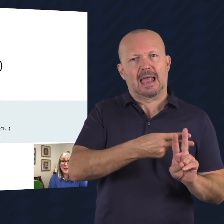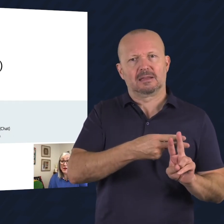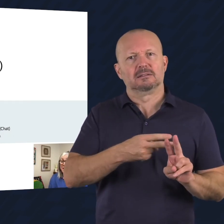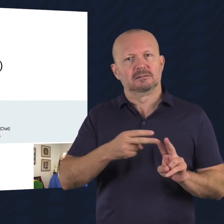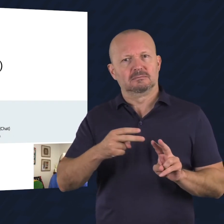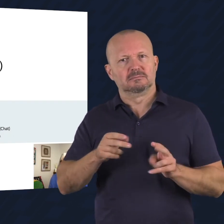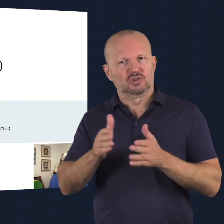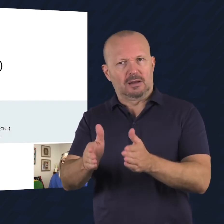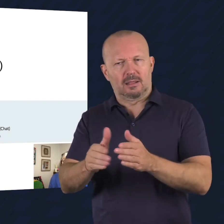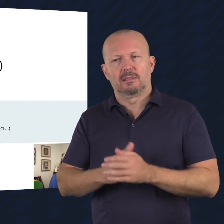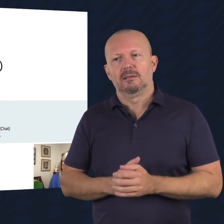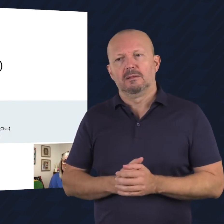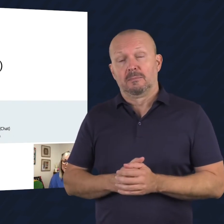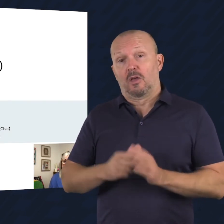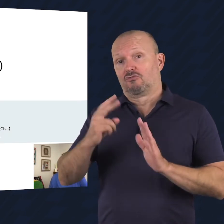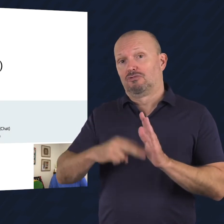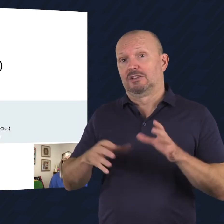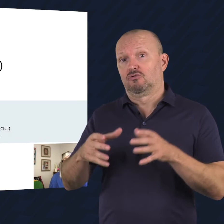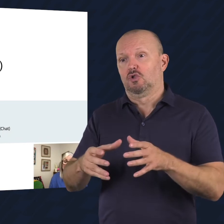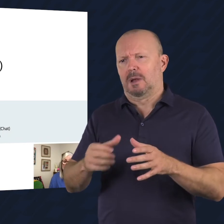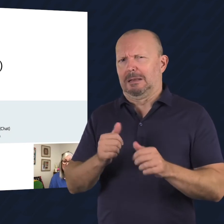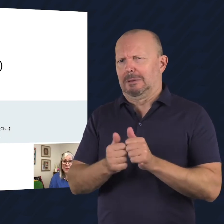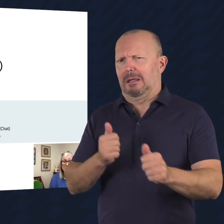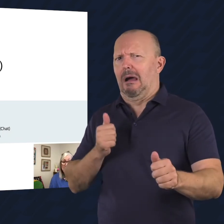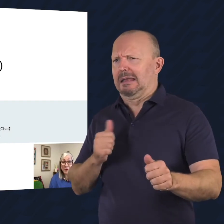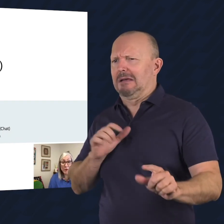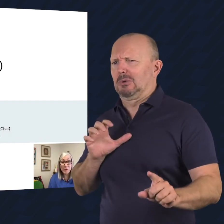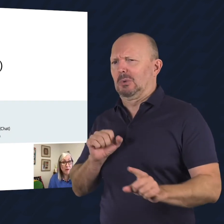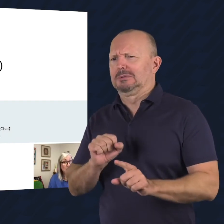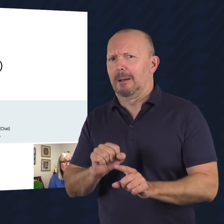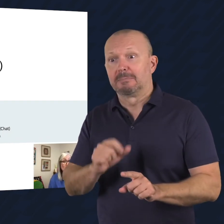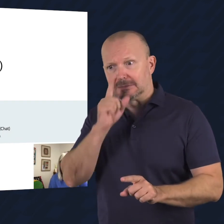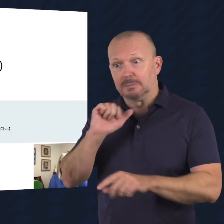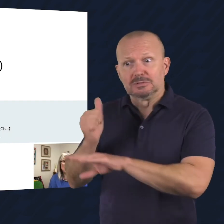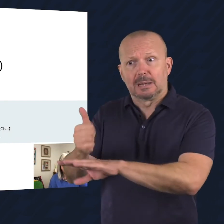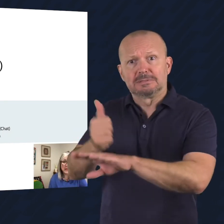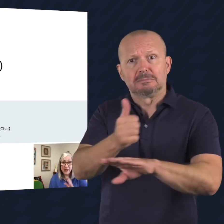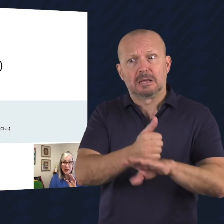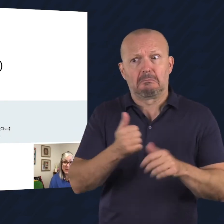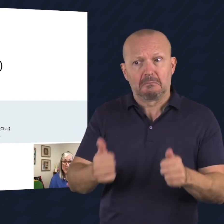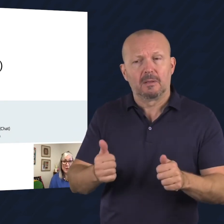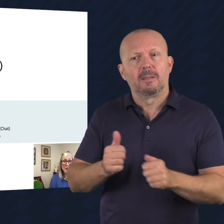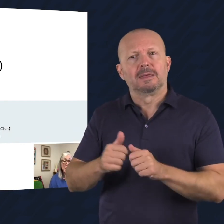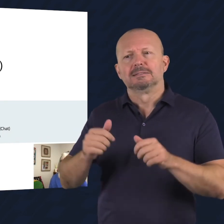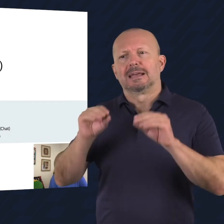I haven't had the chance to catch up with the reading group. There are people who have set up their own reading group.